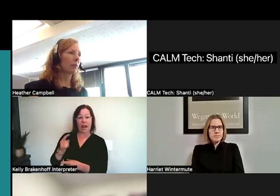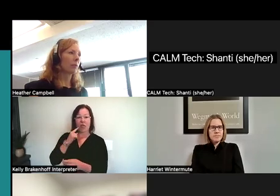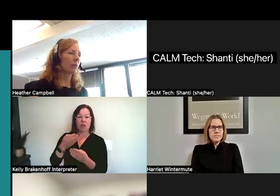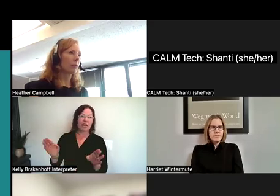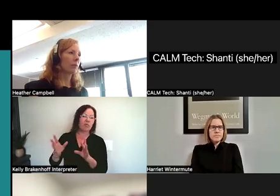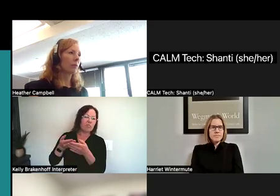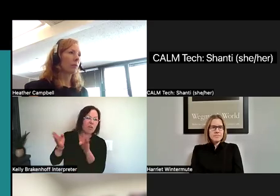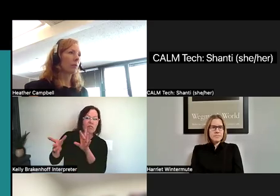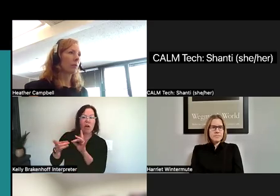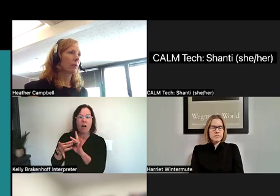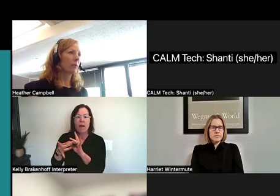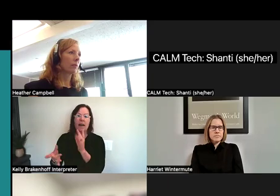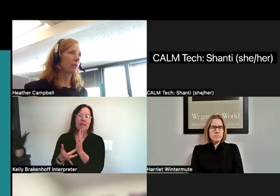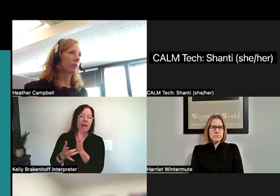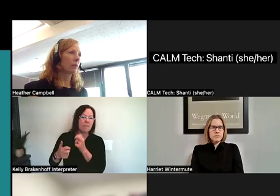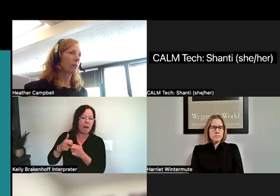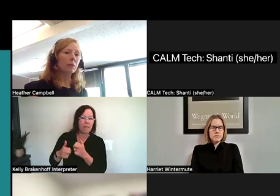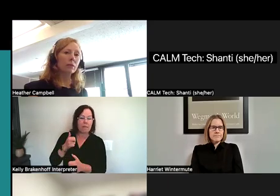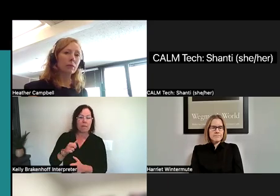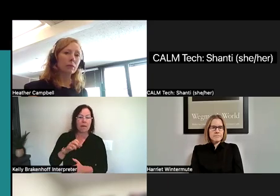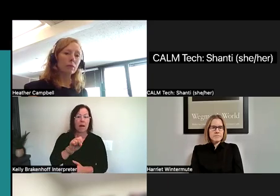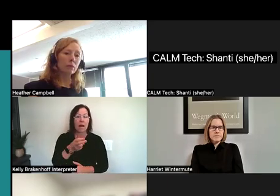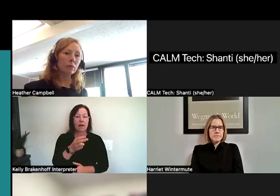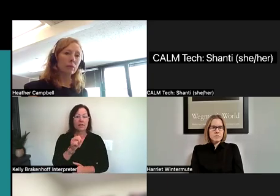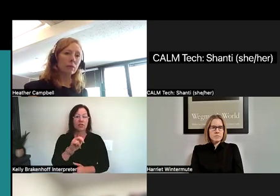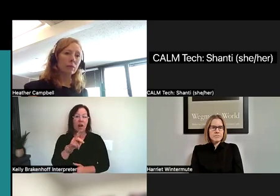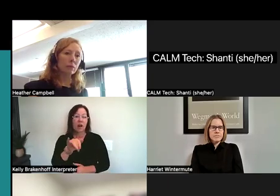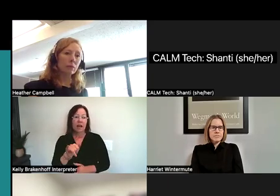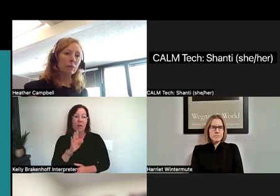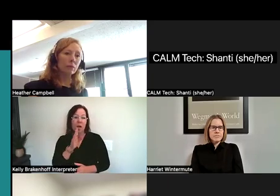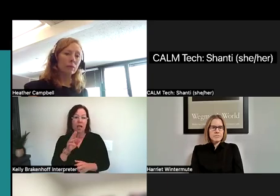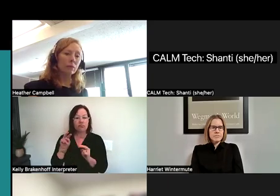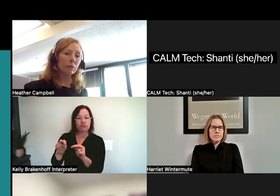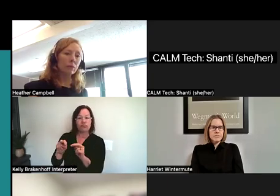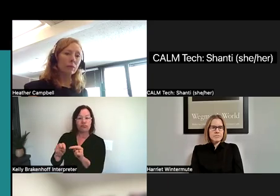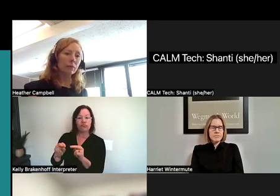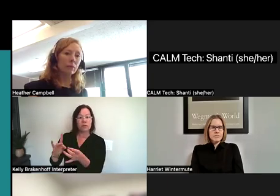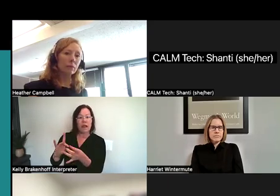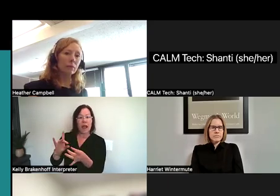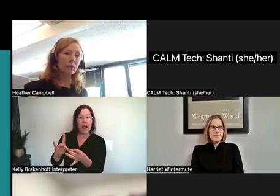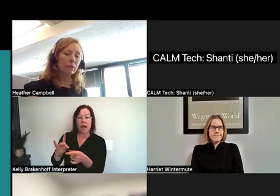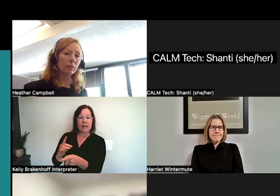technical issues. Shanti will be monitoring the link for any comments or questions. And she will